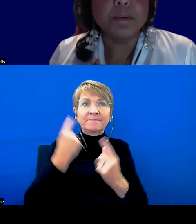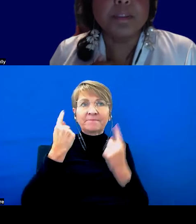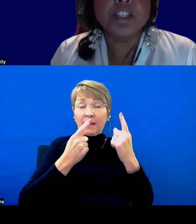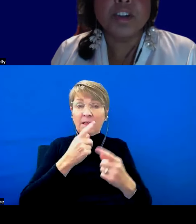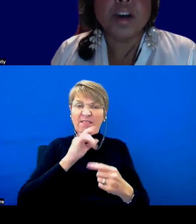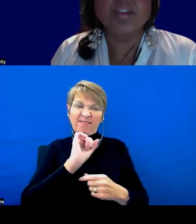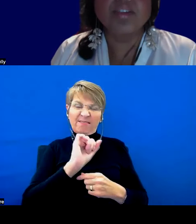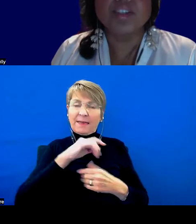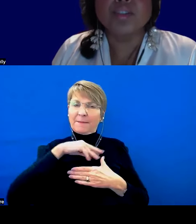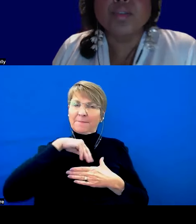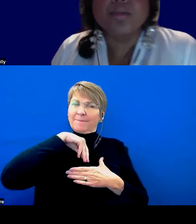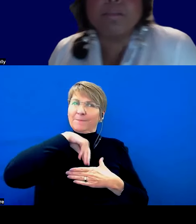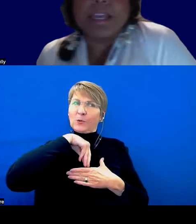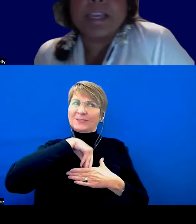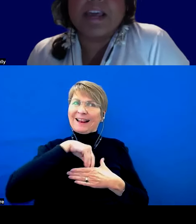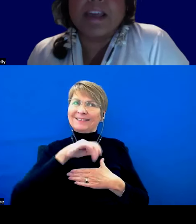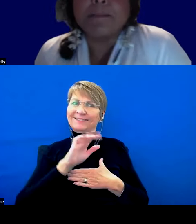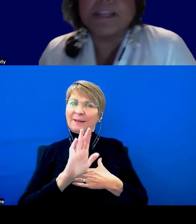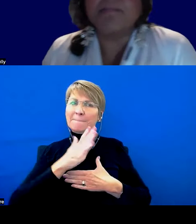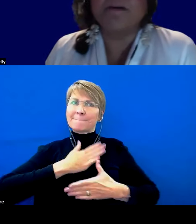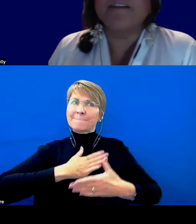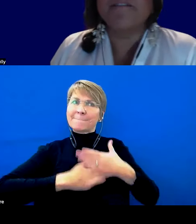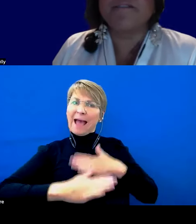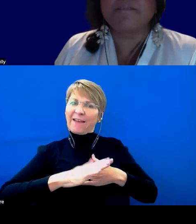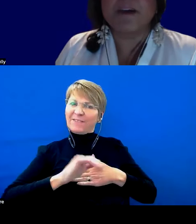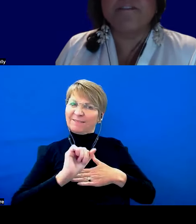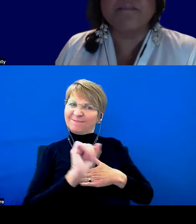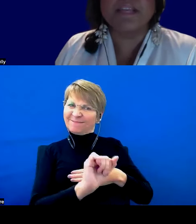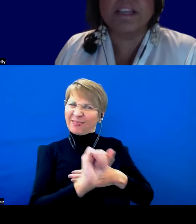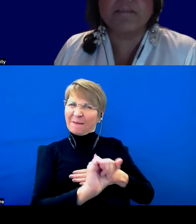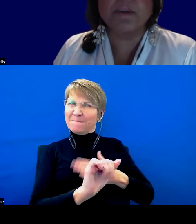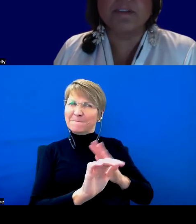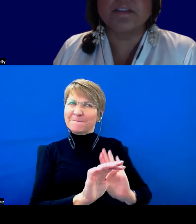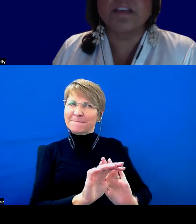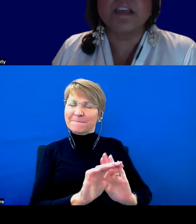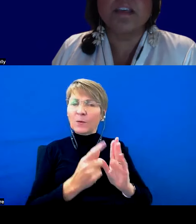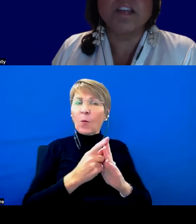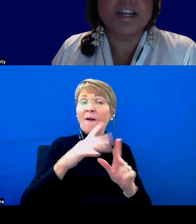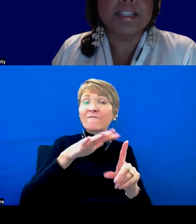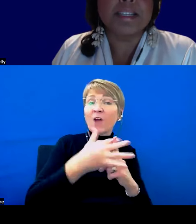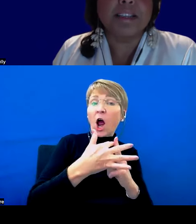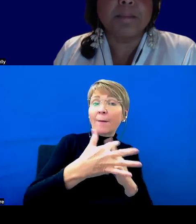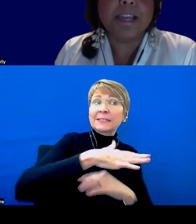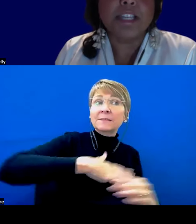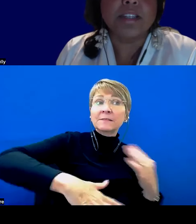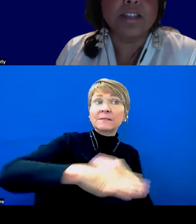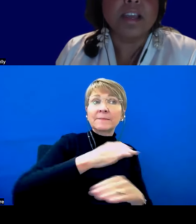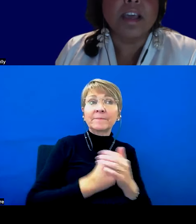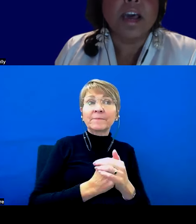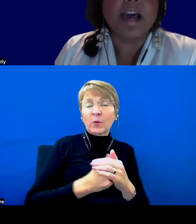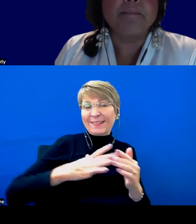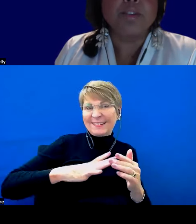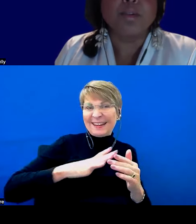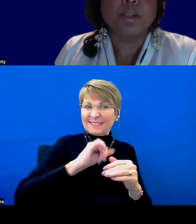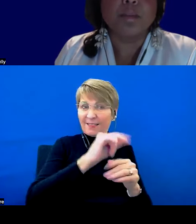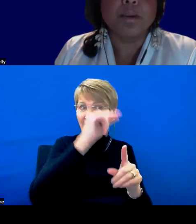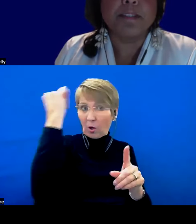the child should be accompanied by a familiar person. So ideally a patient to all appointments.